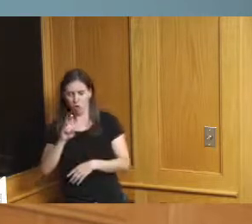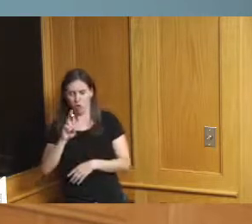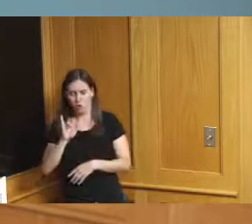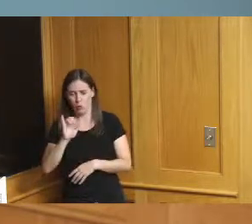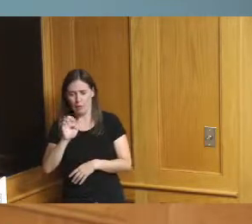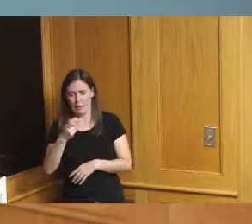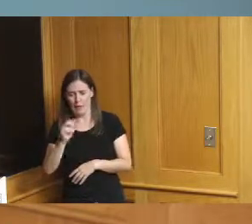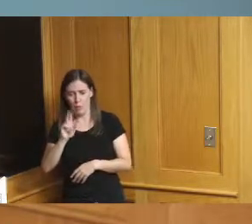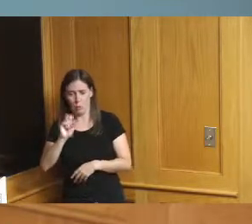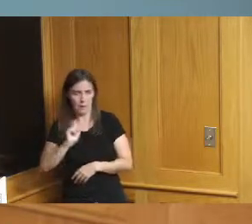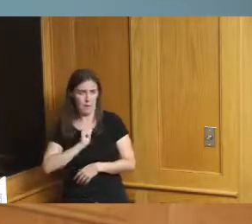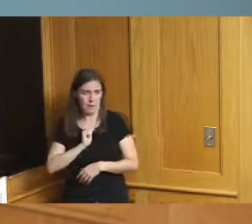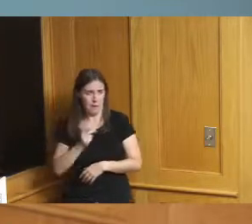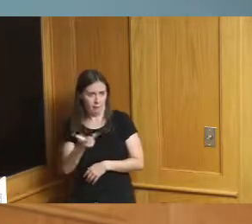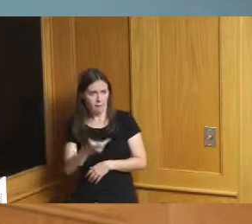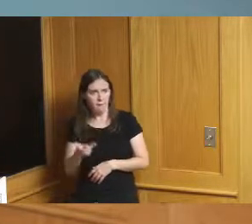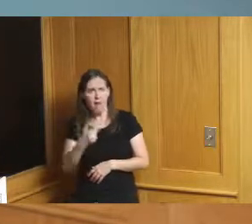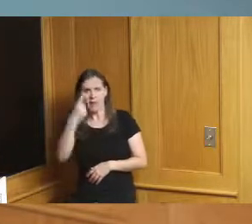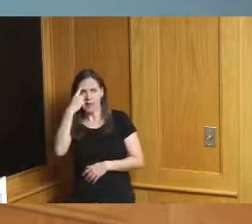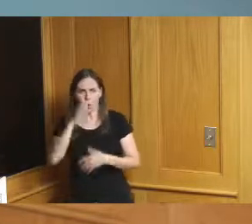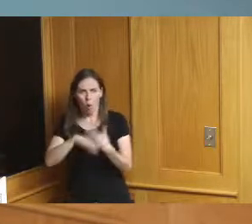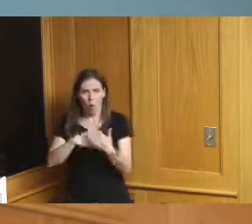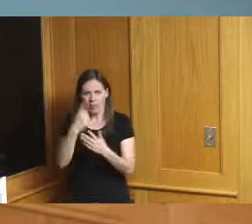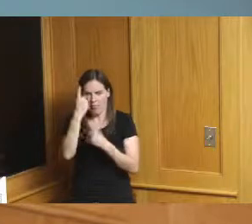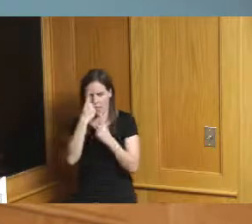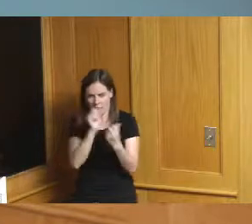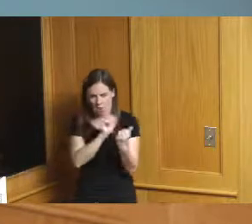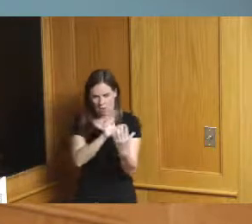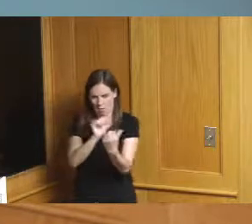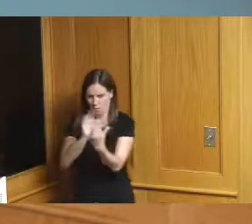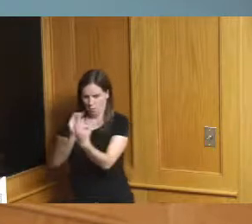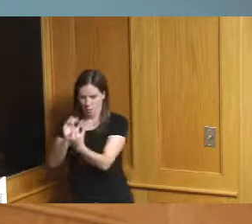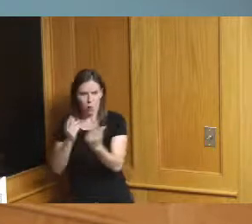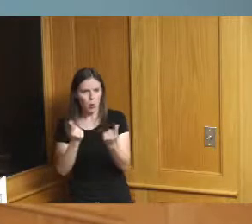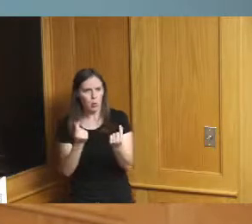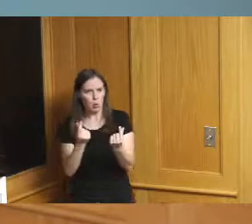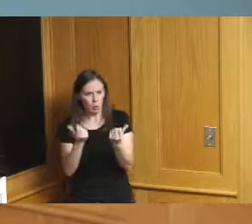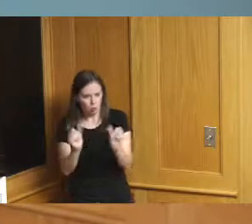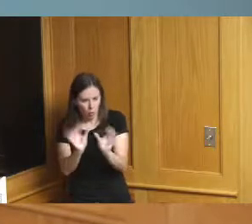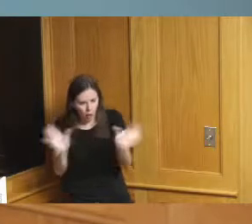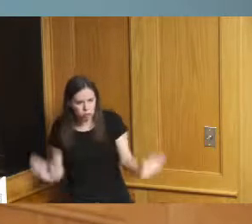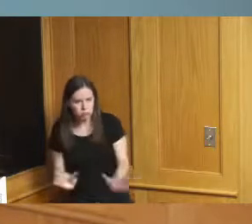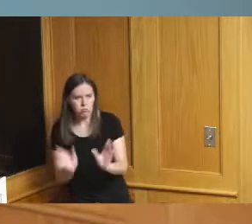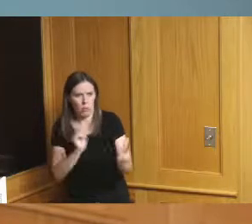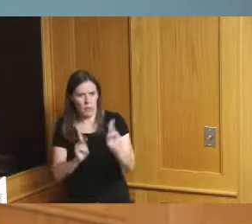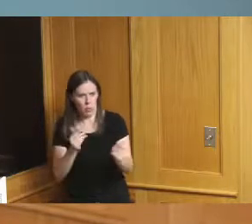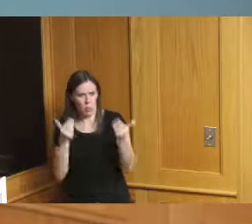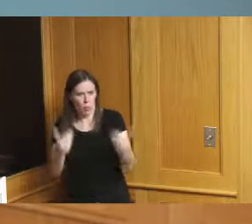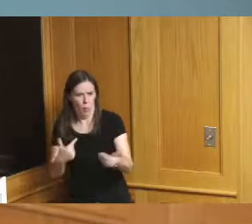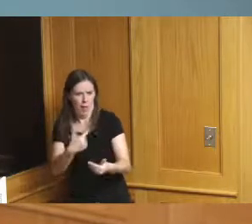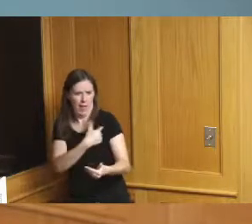i think we all are looking for ways to incentivize i think you raise a good point about internally